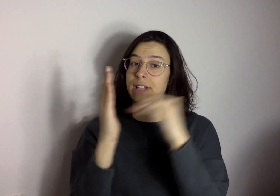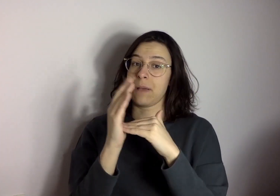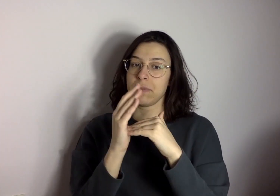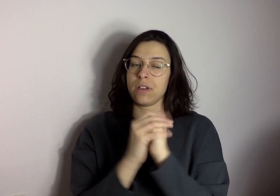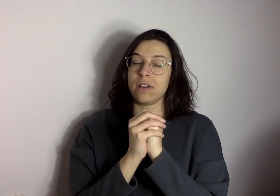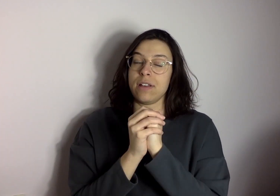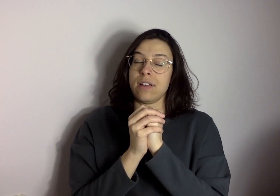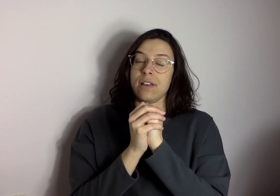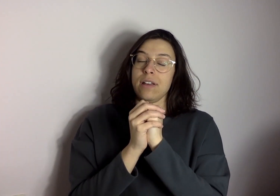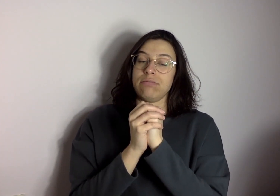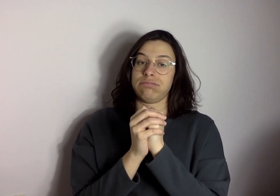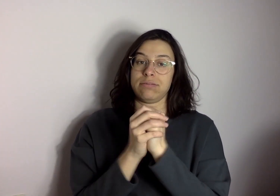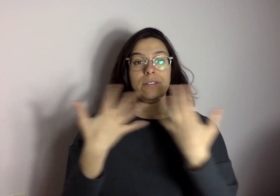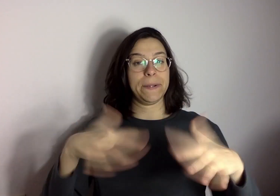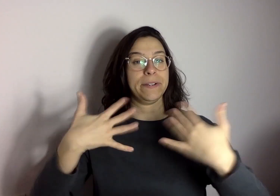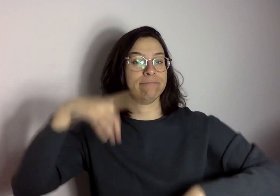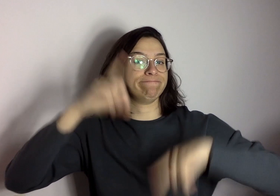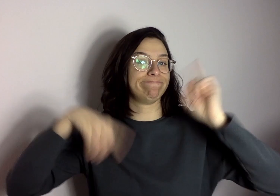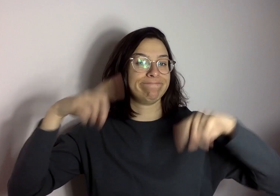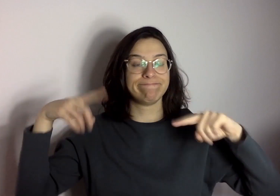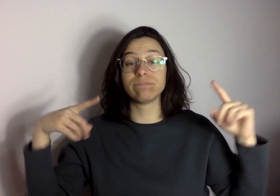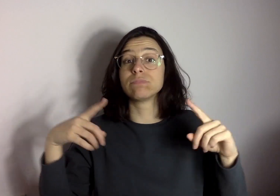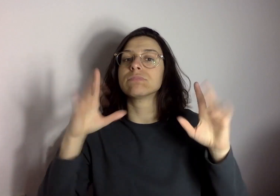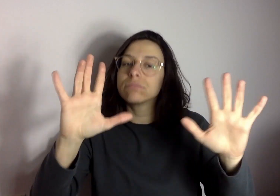It also has to do with the school system in Austria.